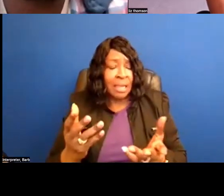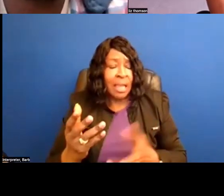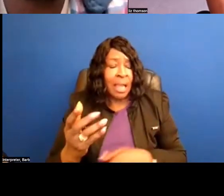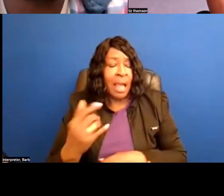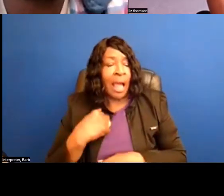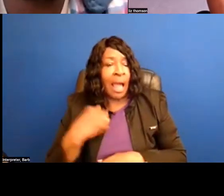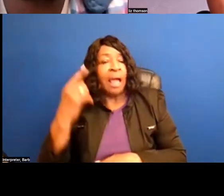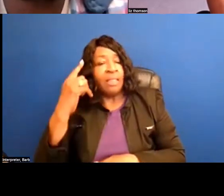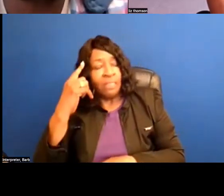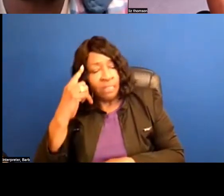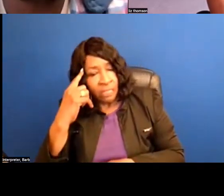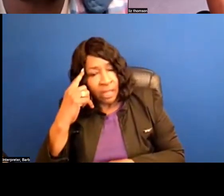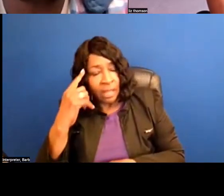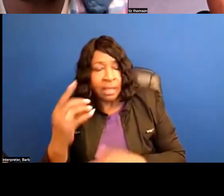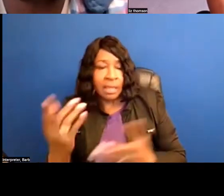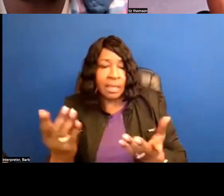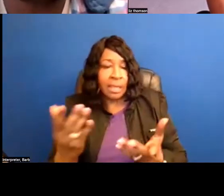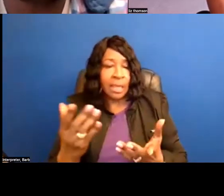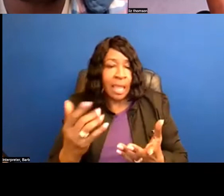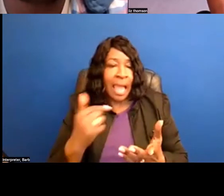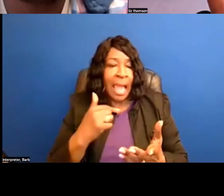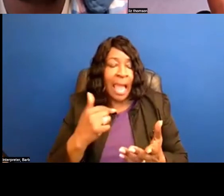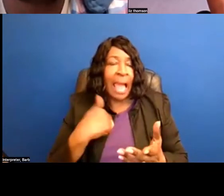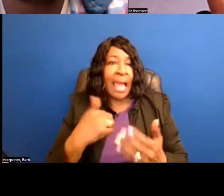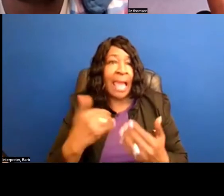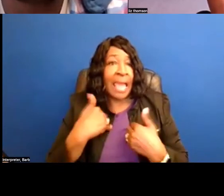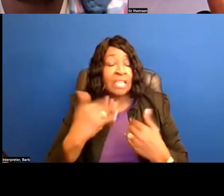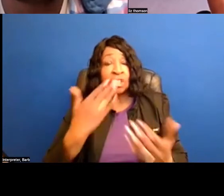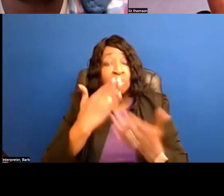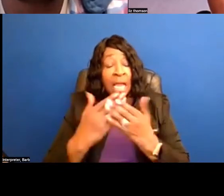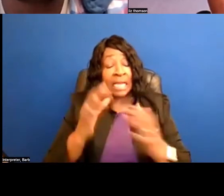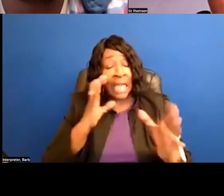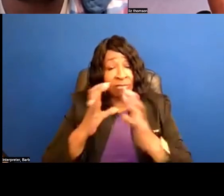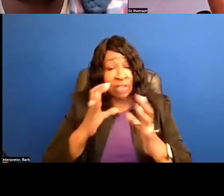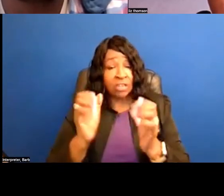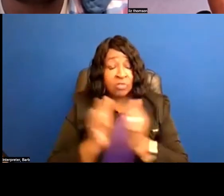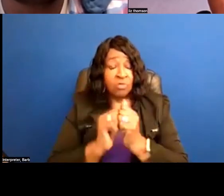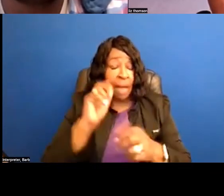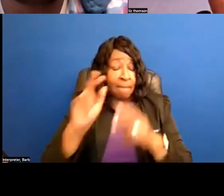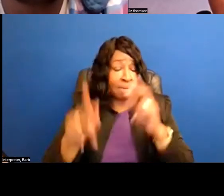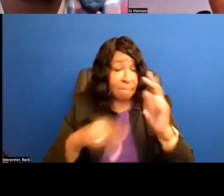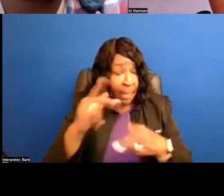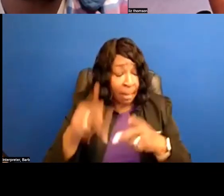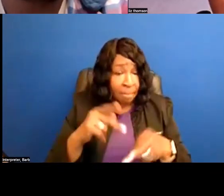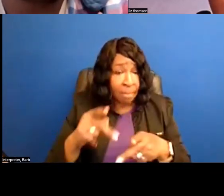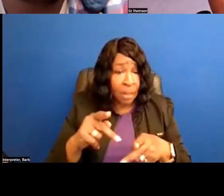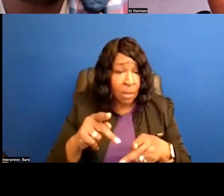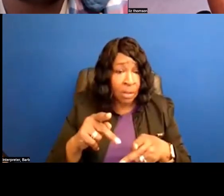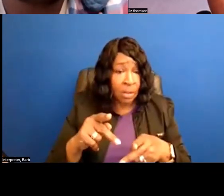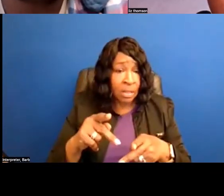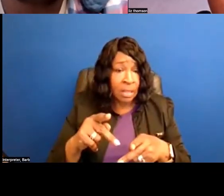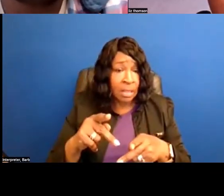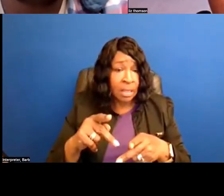So I found some good helpful conversations with folks actually in gender and sexuality and LGBTQ settings.